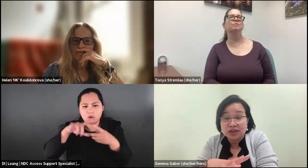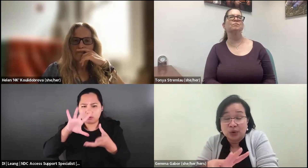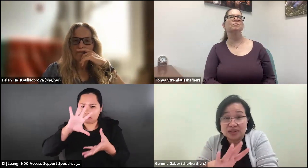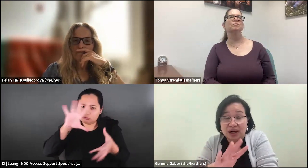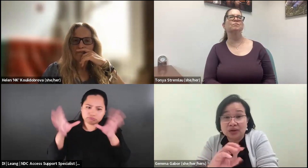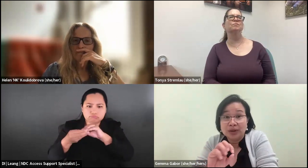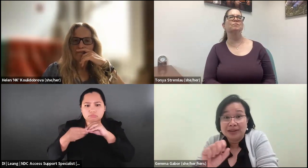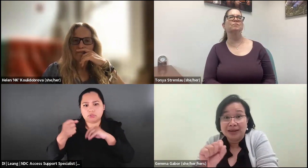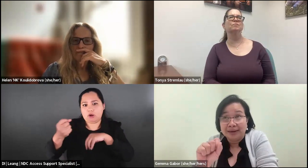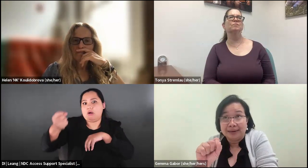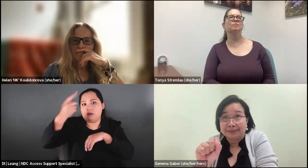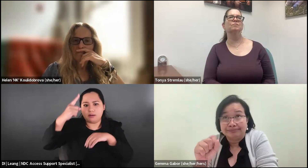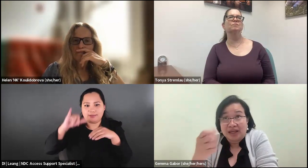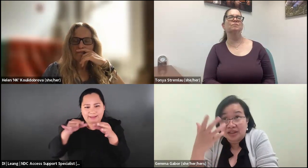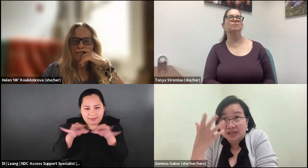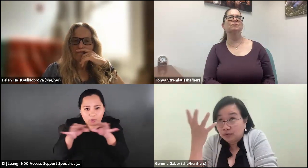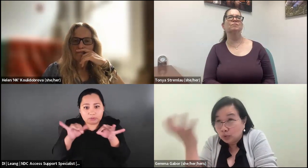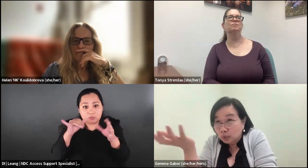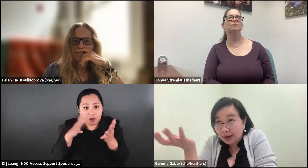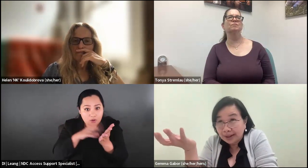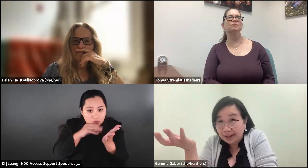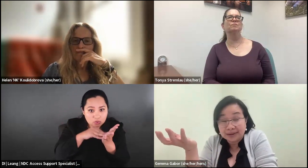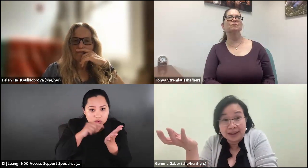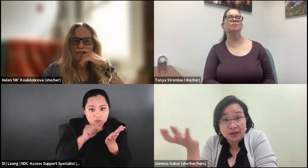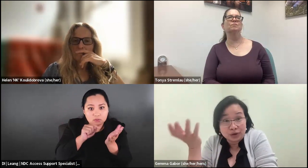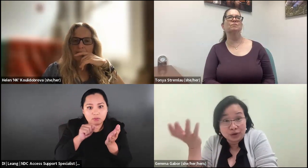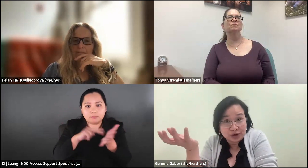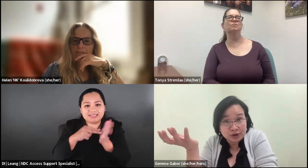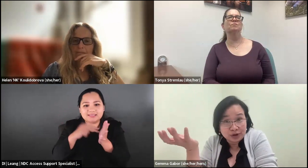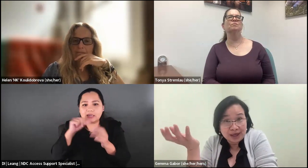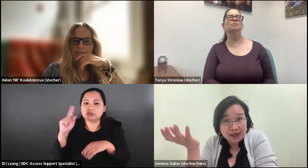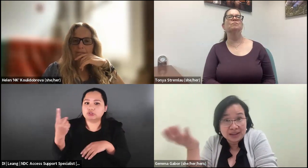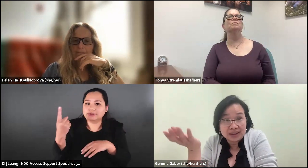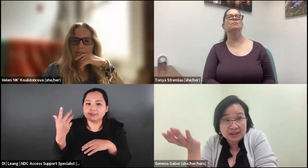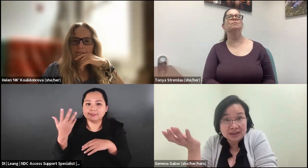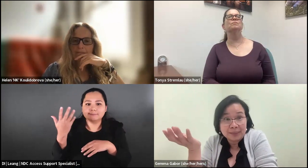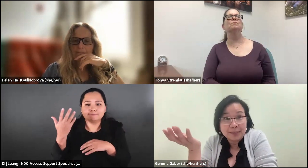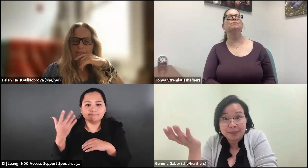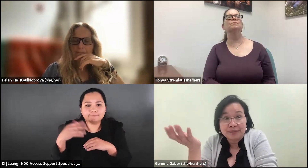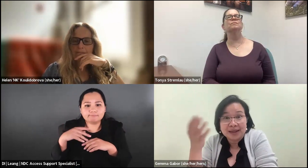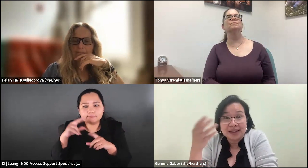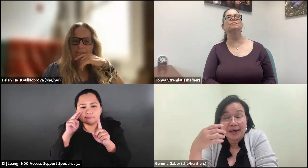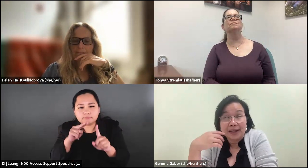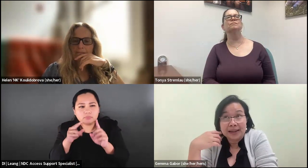So it's not only they just have to look at the interpreter as is.